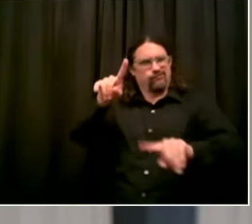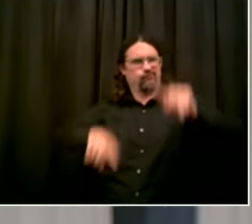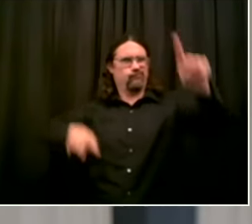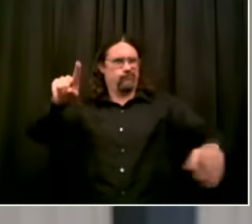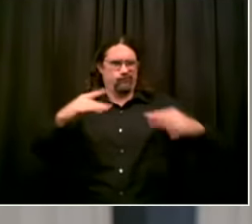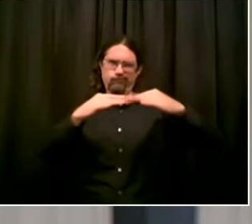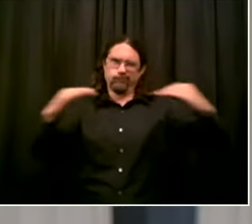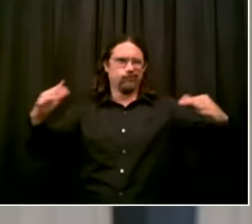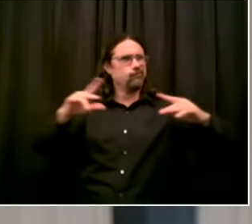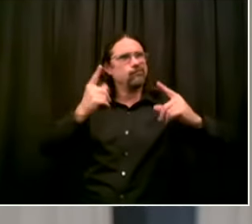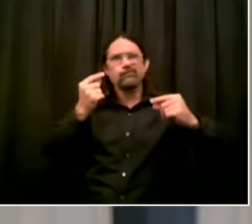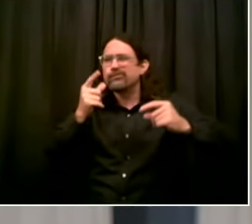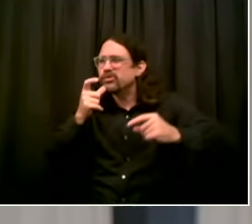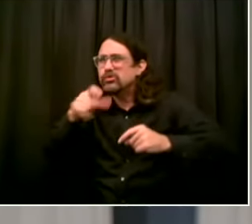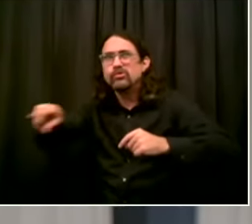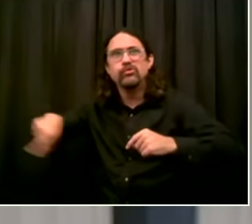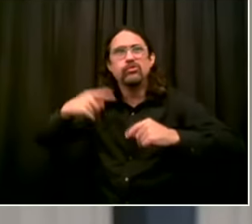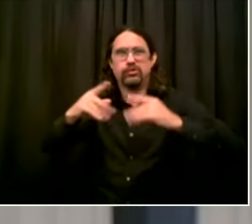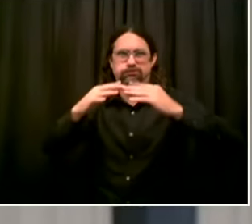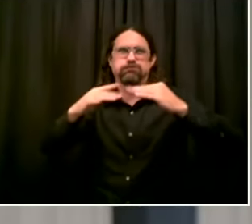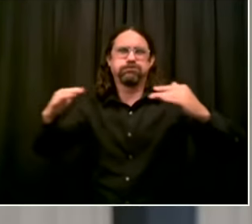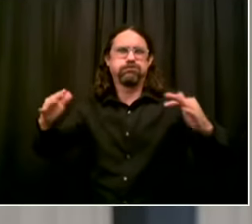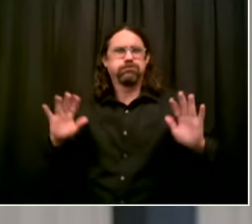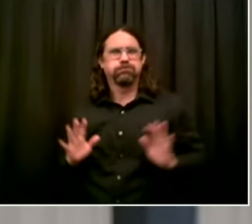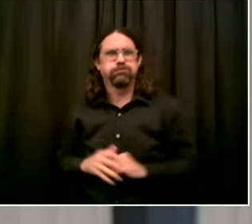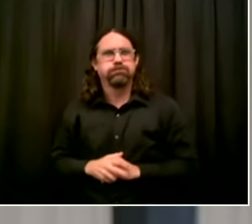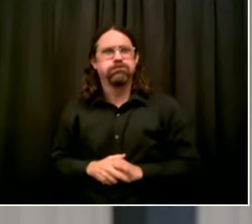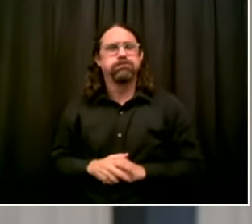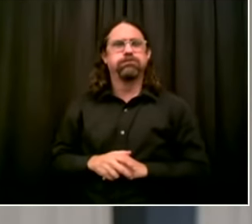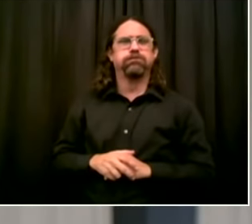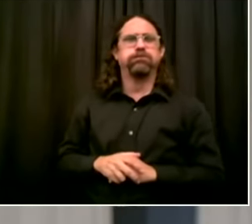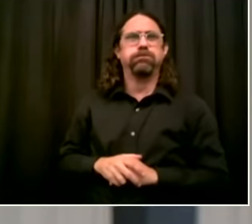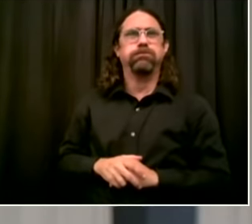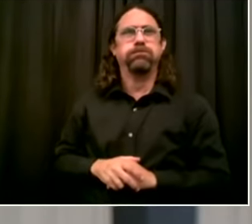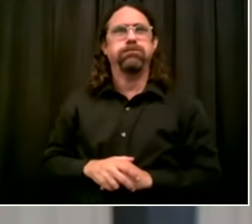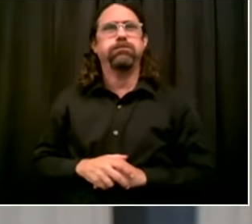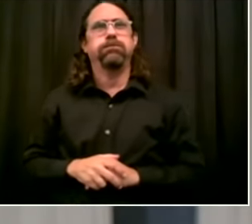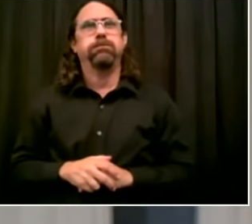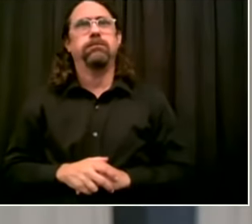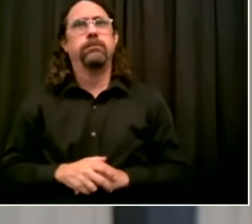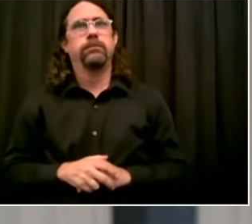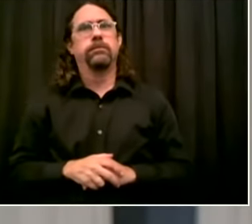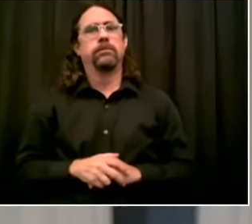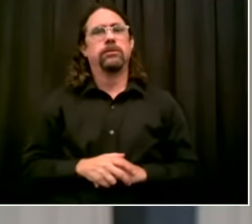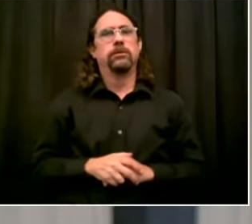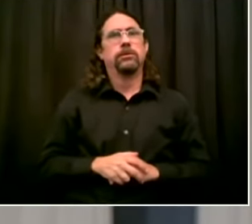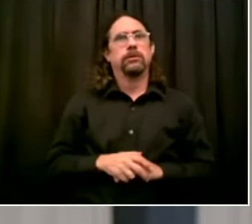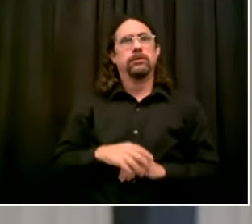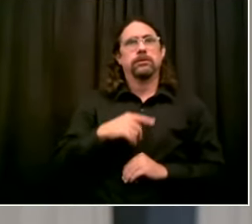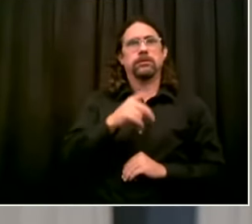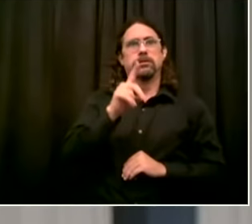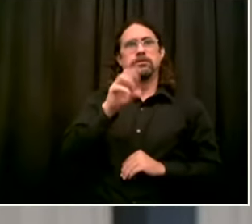BOARD OF RBIABS, UMBLLREA ORGANIZATIONS TATH HAVE STRONG IN THE